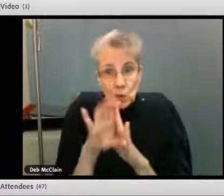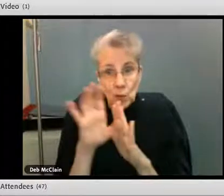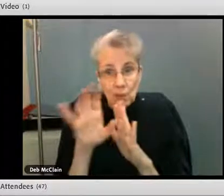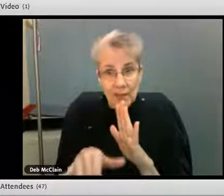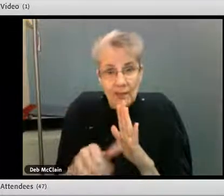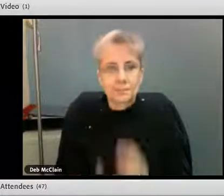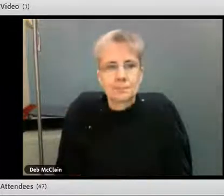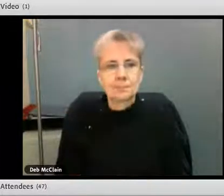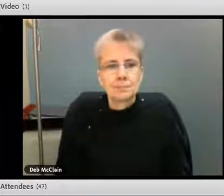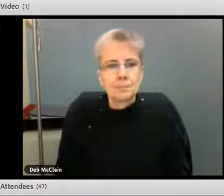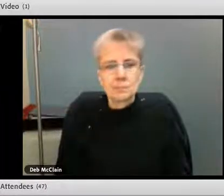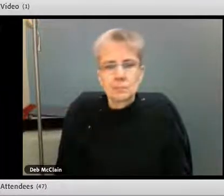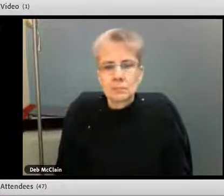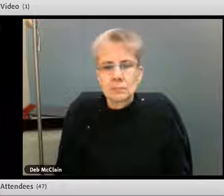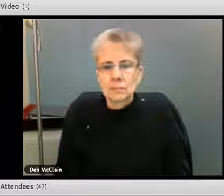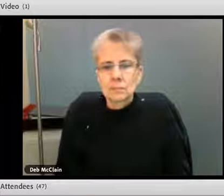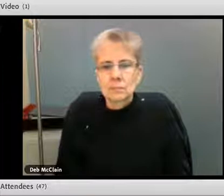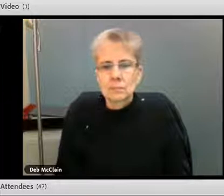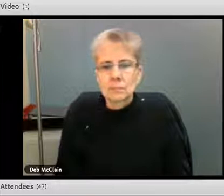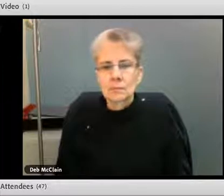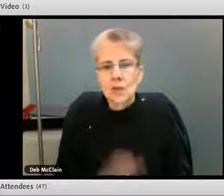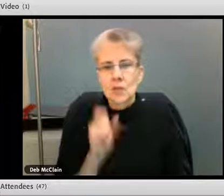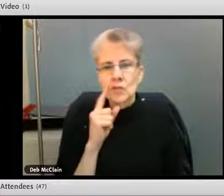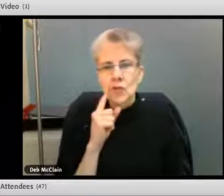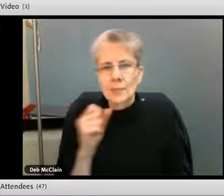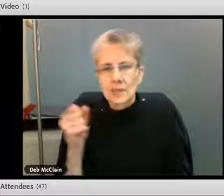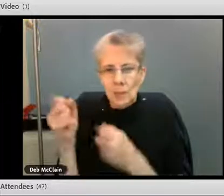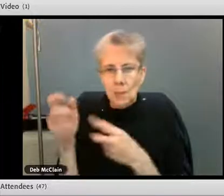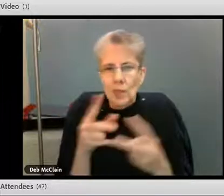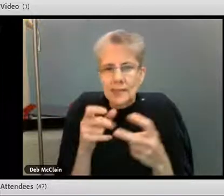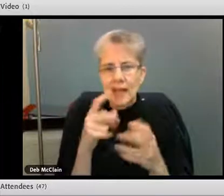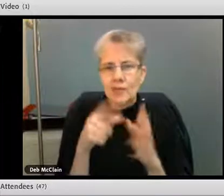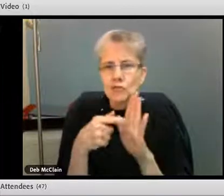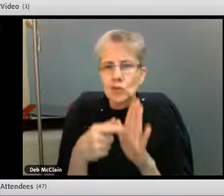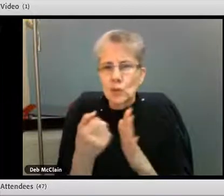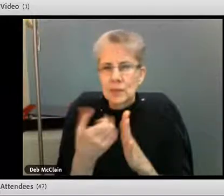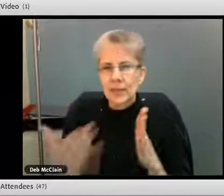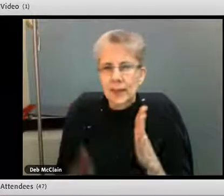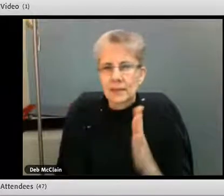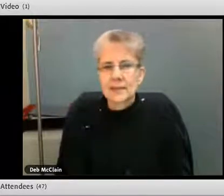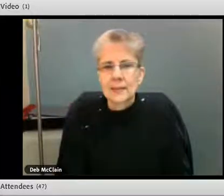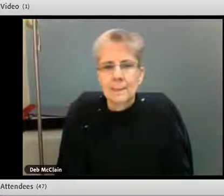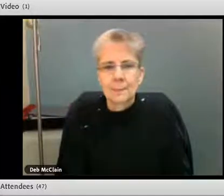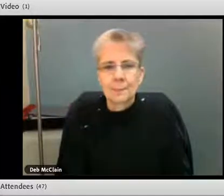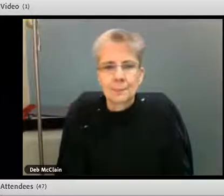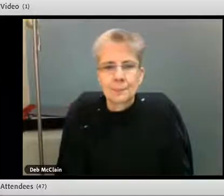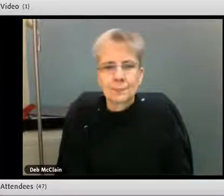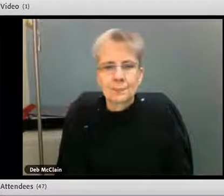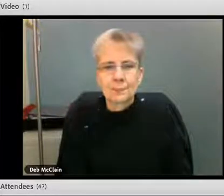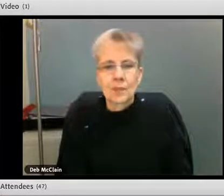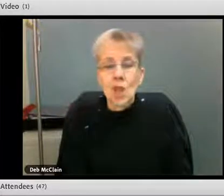So, I'm just gonna pull this out here and show you a couple things here. You add an image. So I can actually layer,